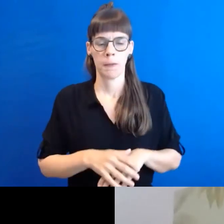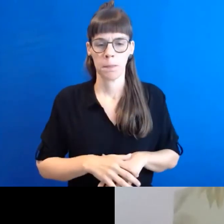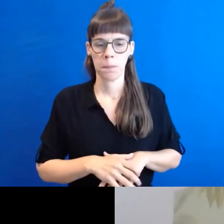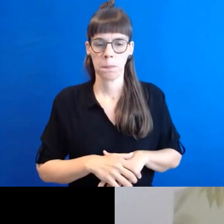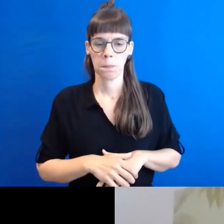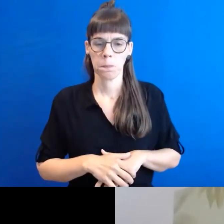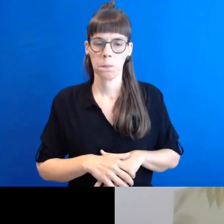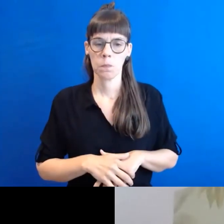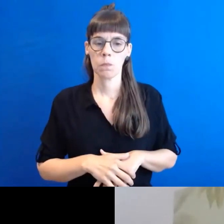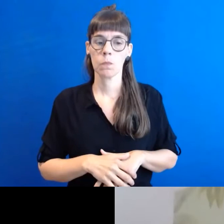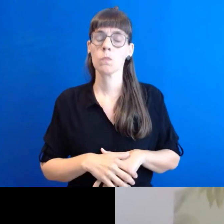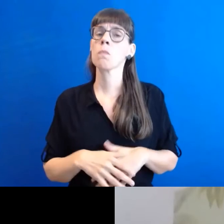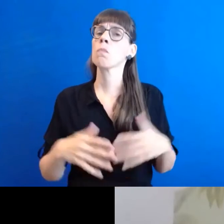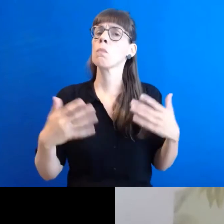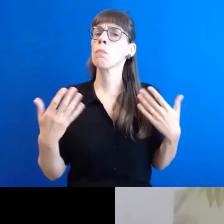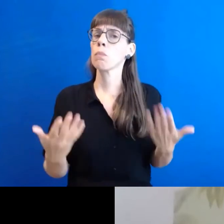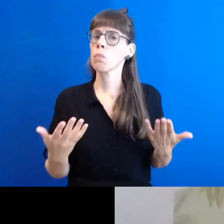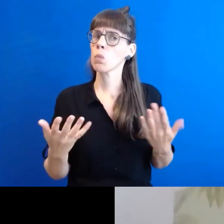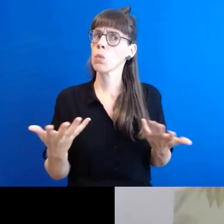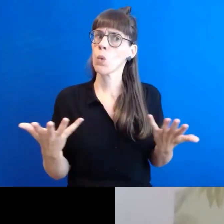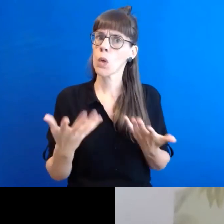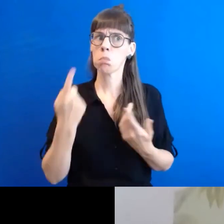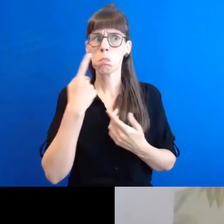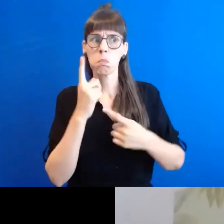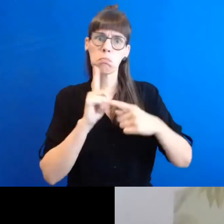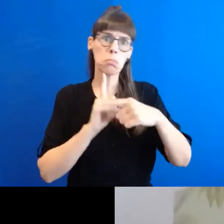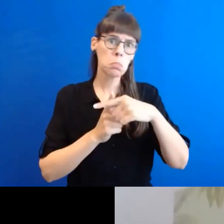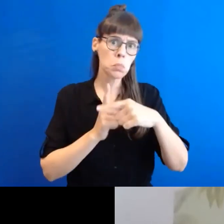to life online hurt people with disabilities. In terms of